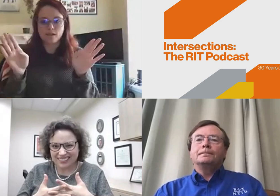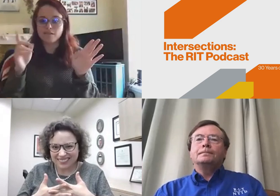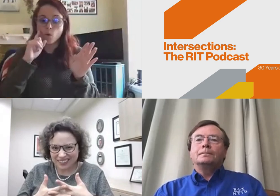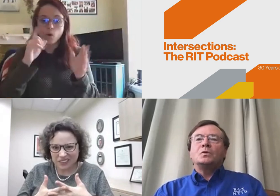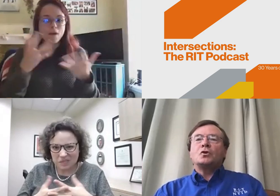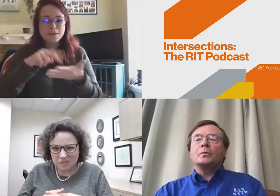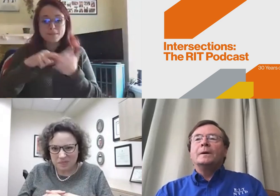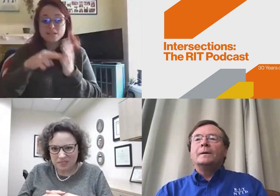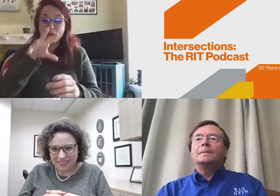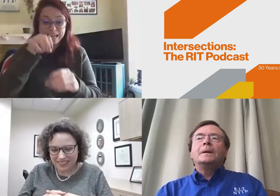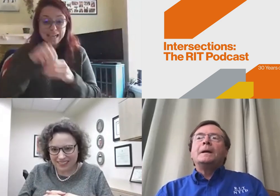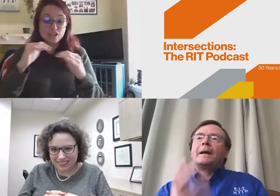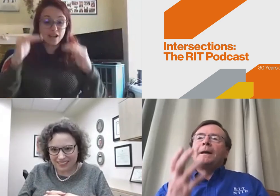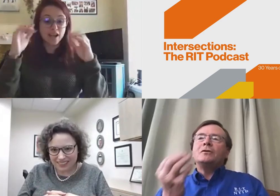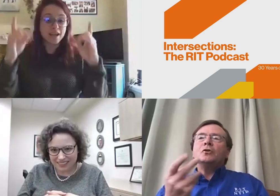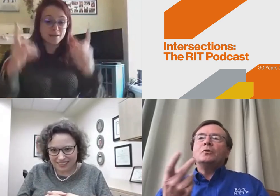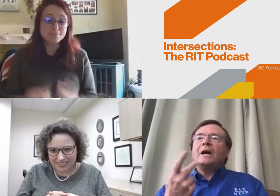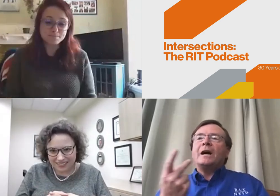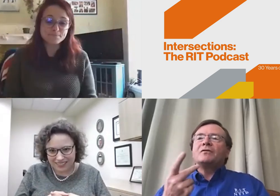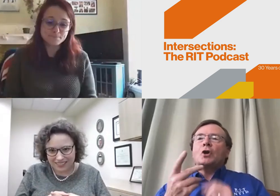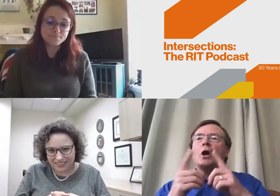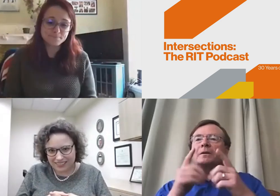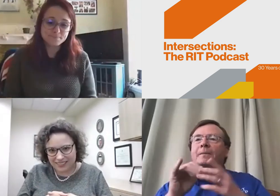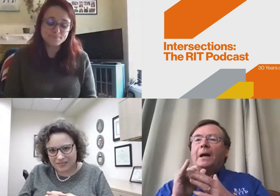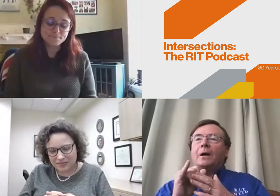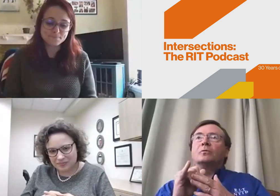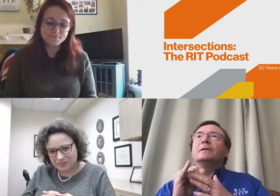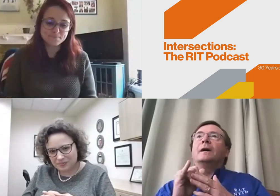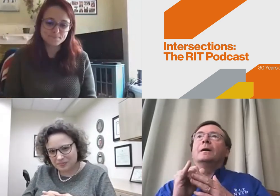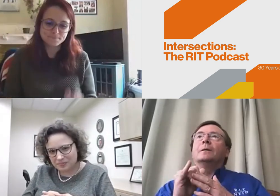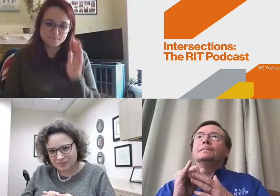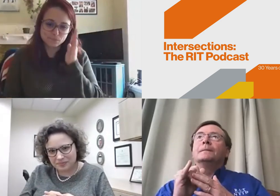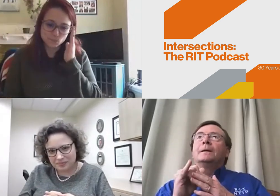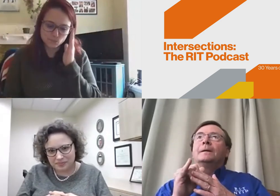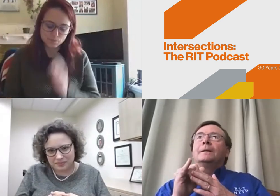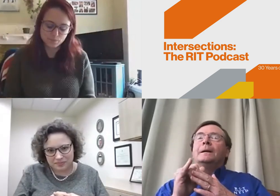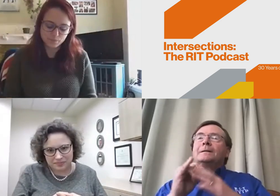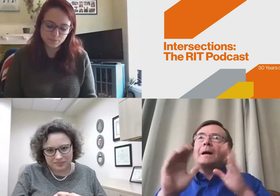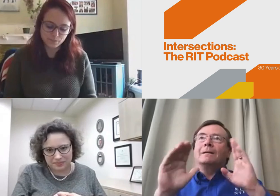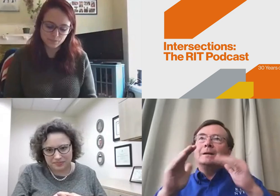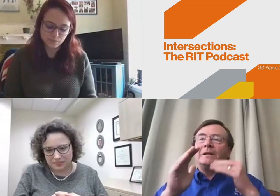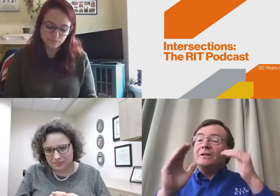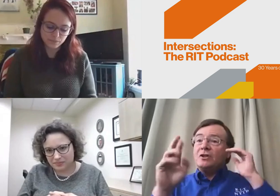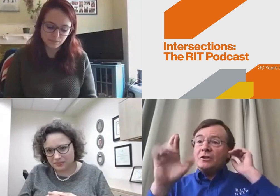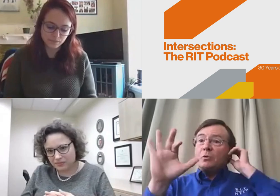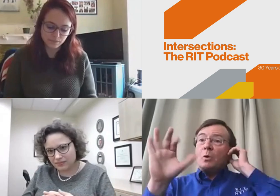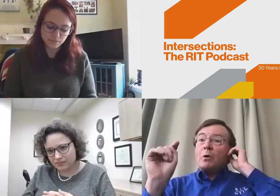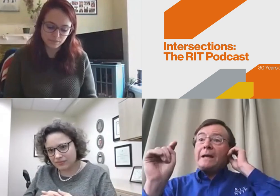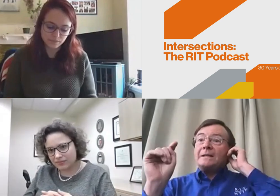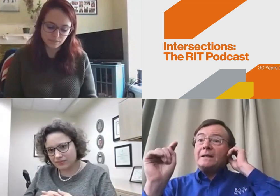And, as you and I have talked about, it's not limited to RIT.